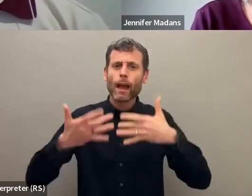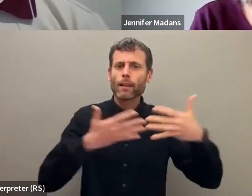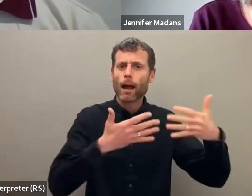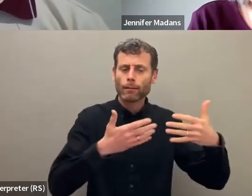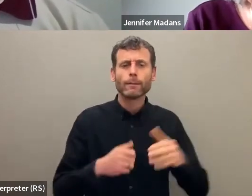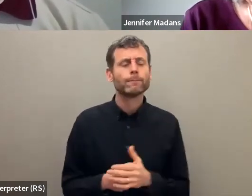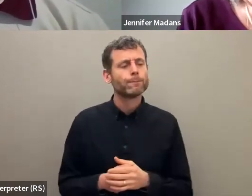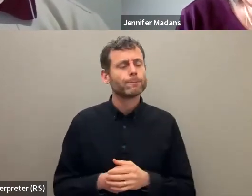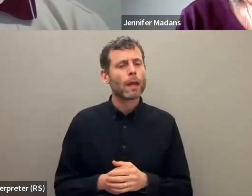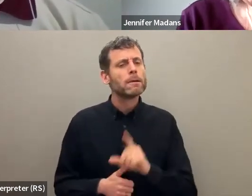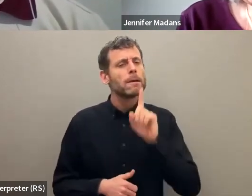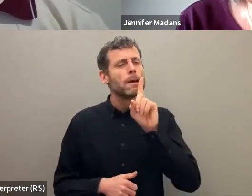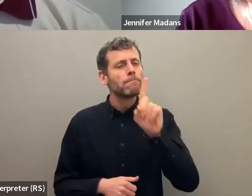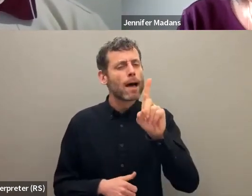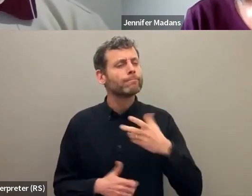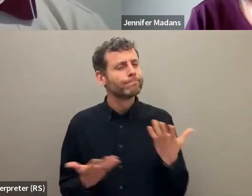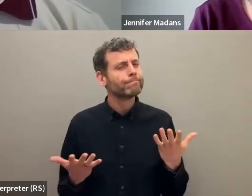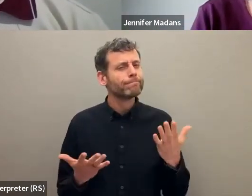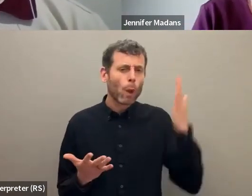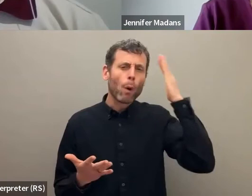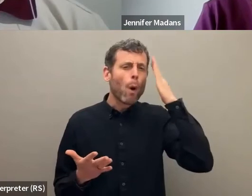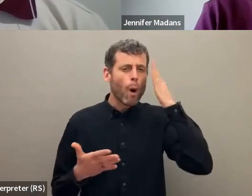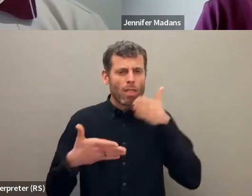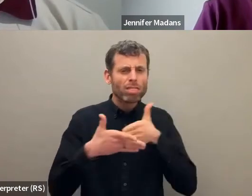Eric Ngondi: And, and also how the challenge with.